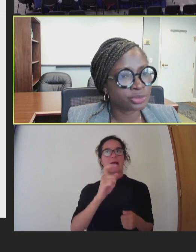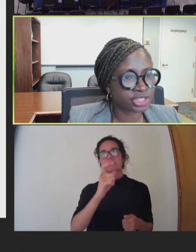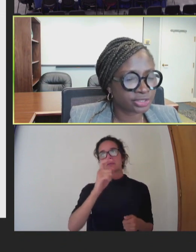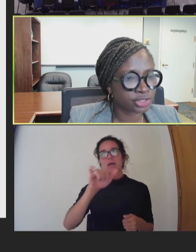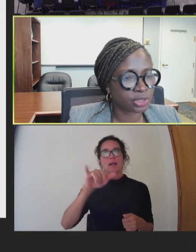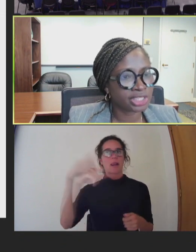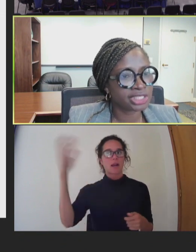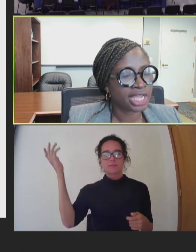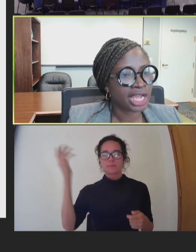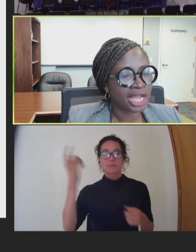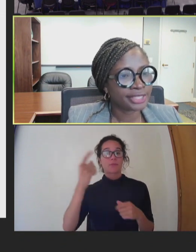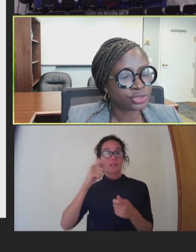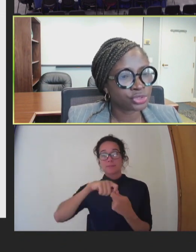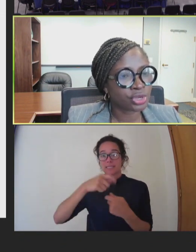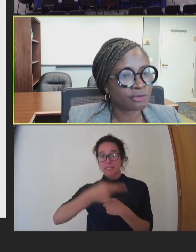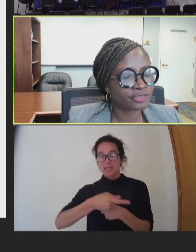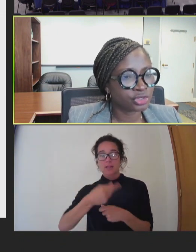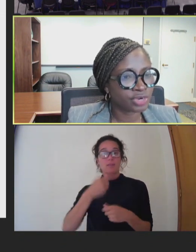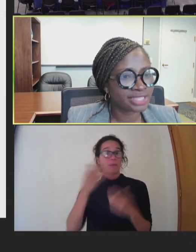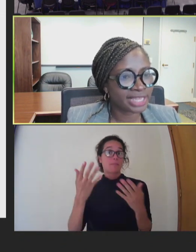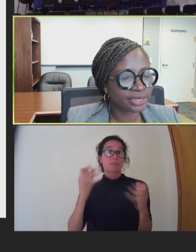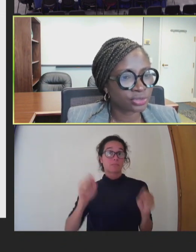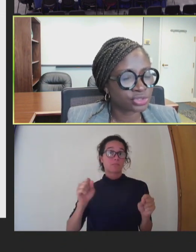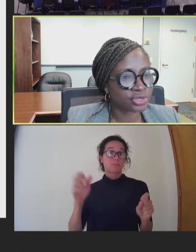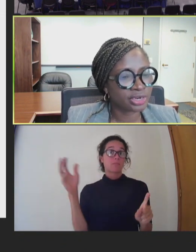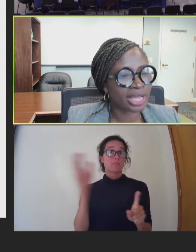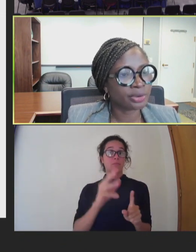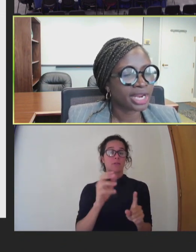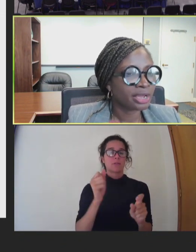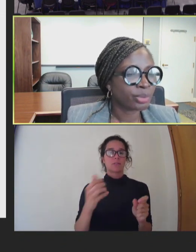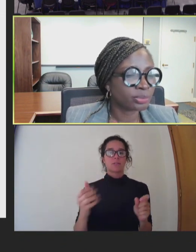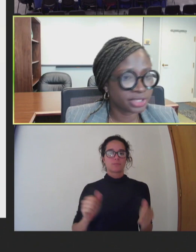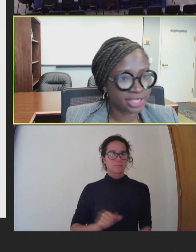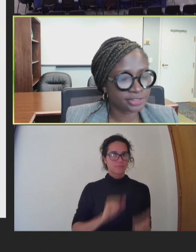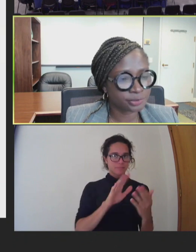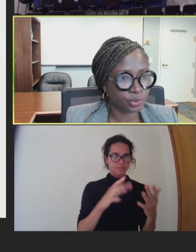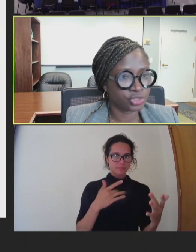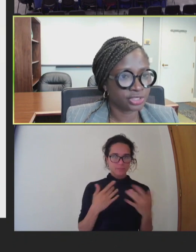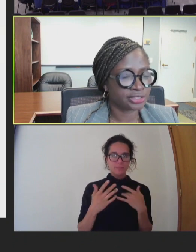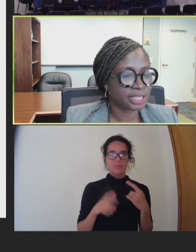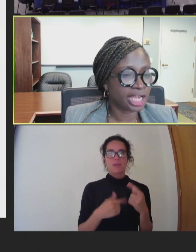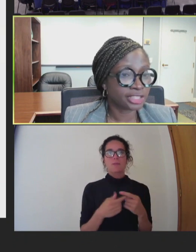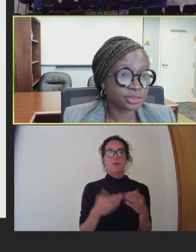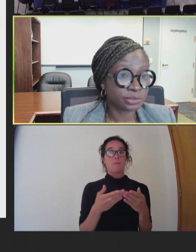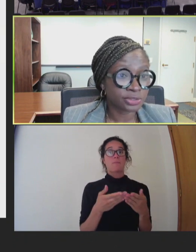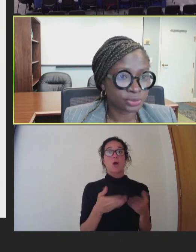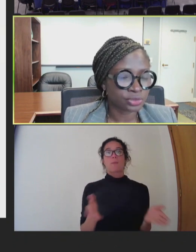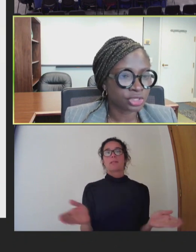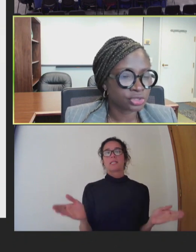reach out to us," to sort of address that concern about public exposures to measles.